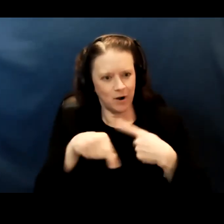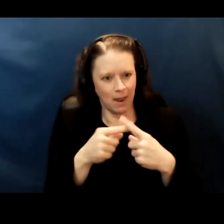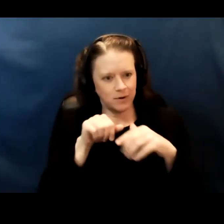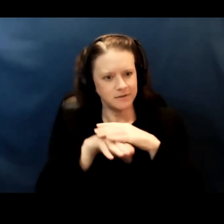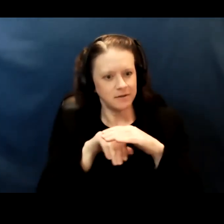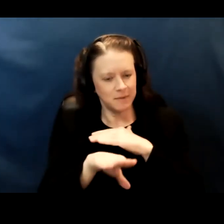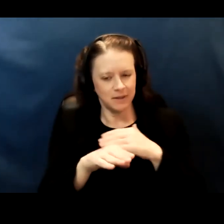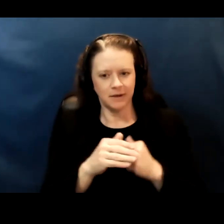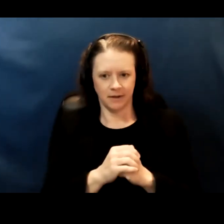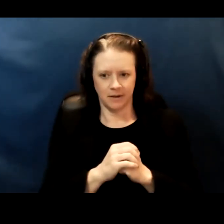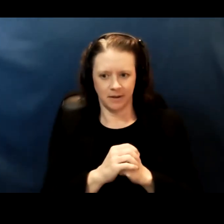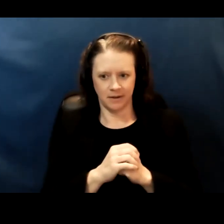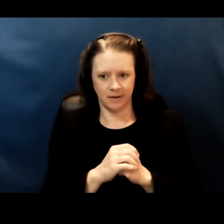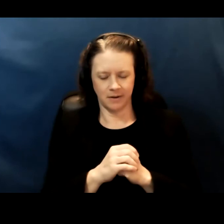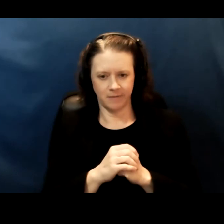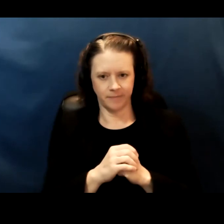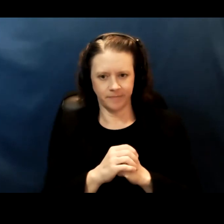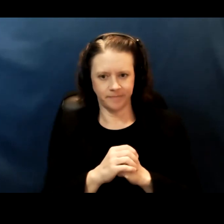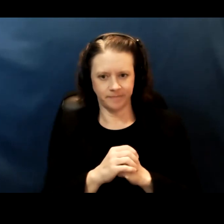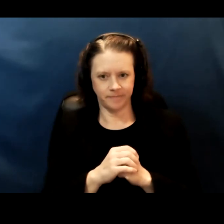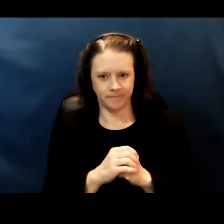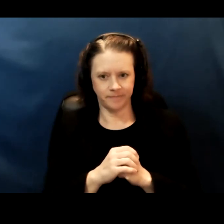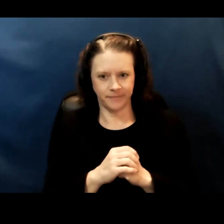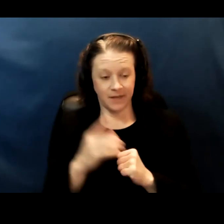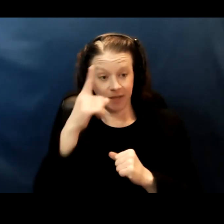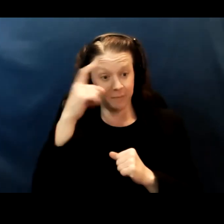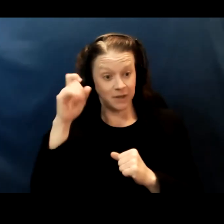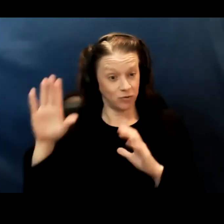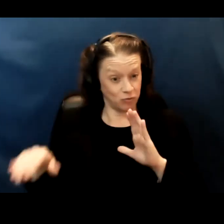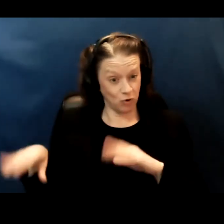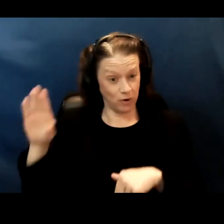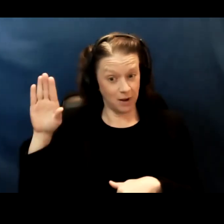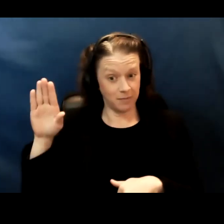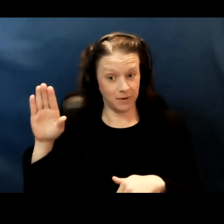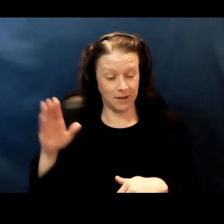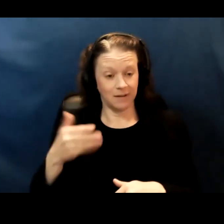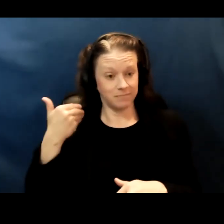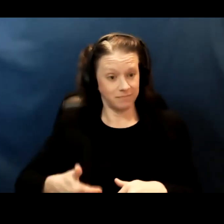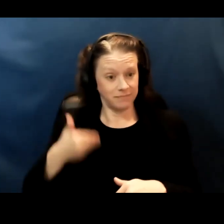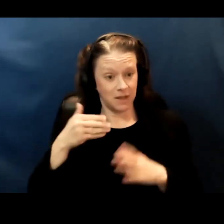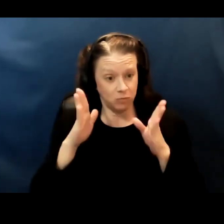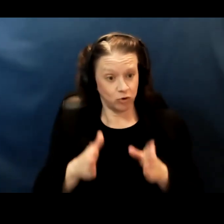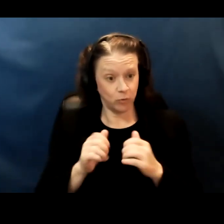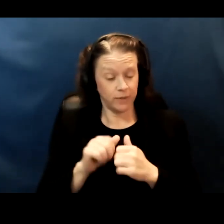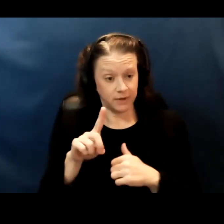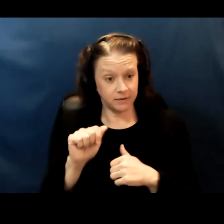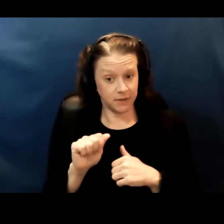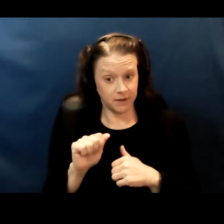Because growing up, as a person with a disability, you can't